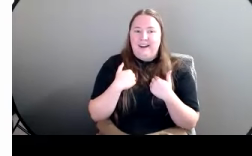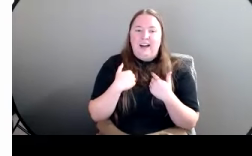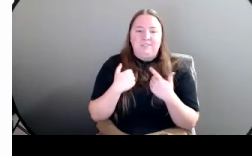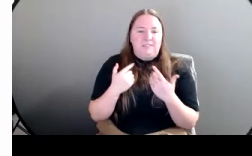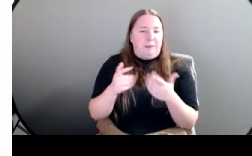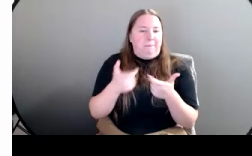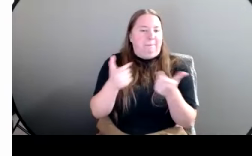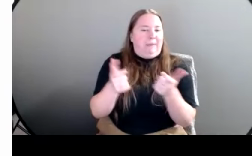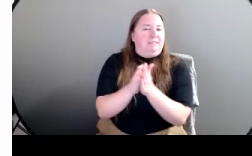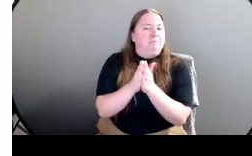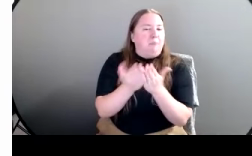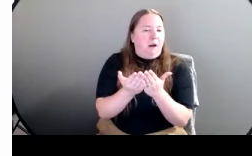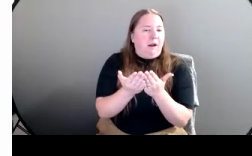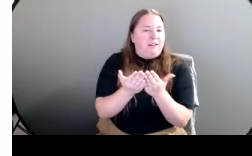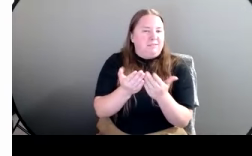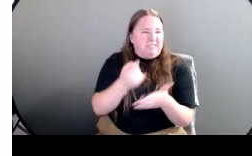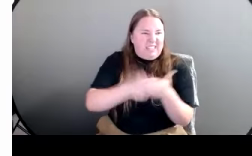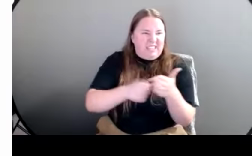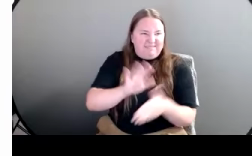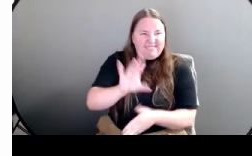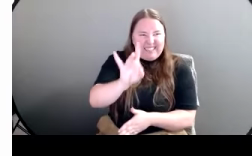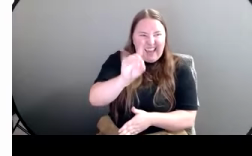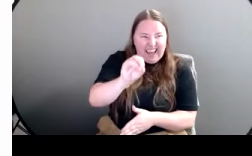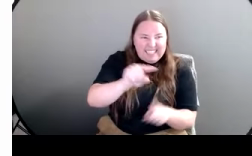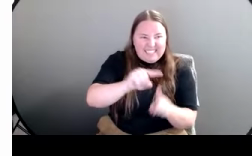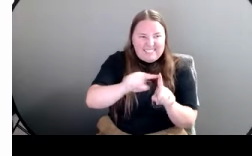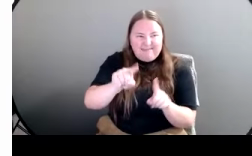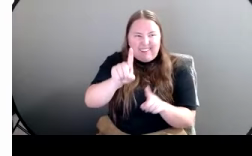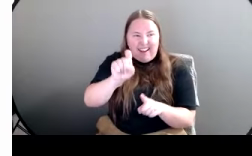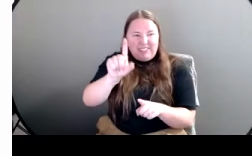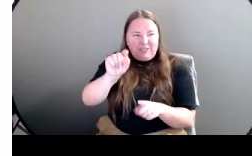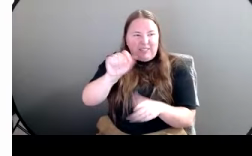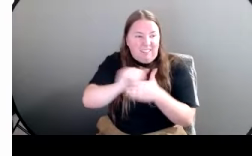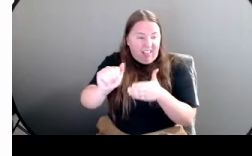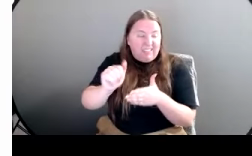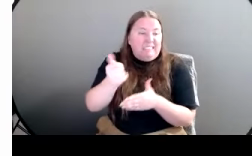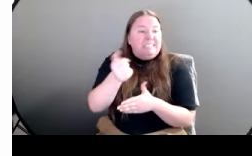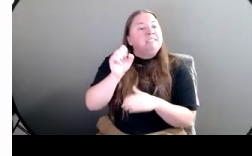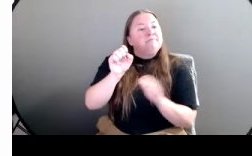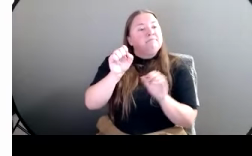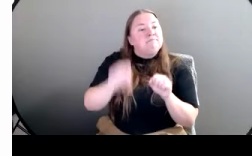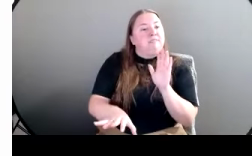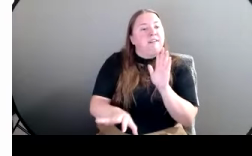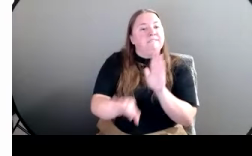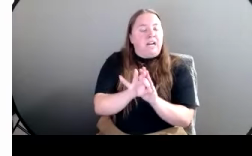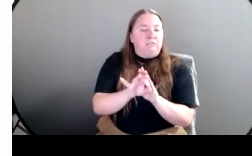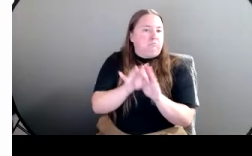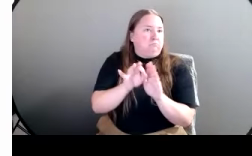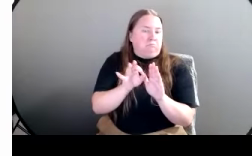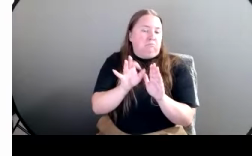the one that normally costs like $80 to $120. You find a really great, you know,